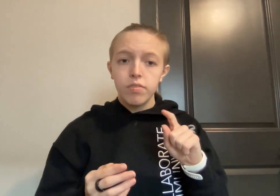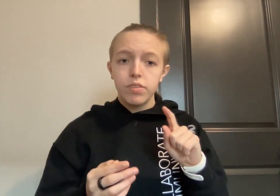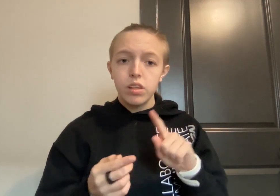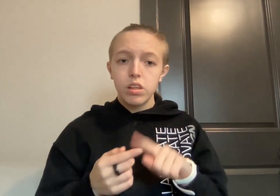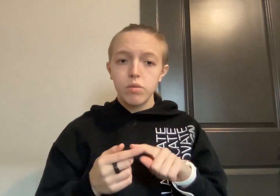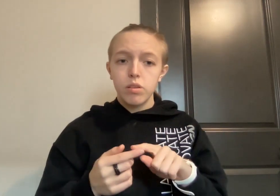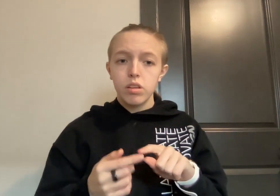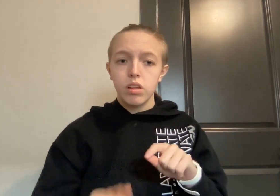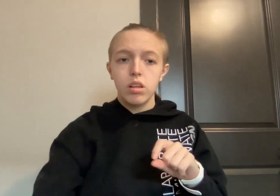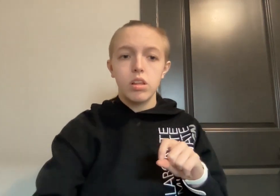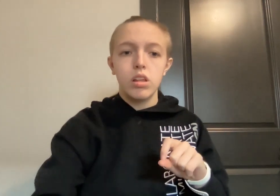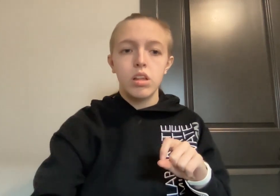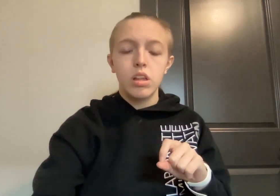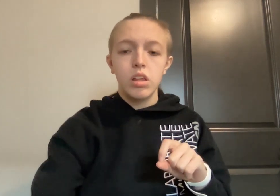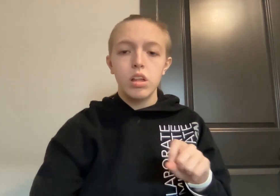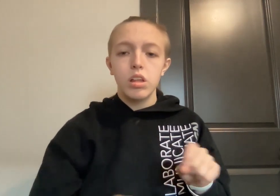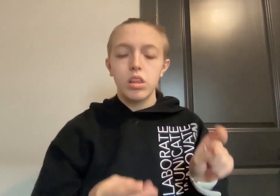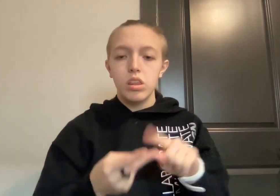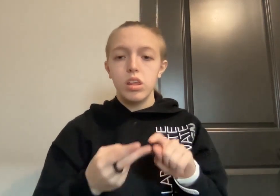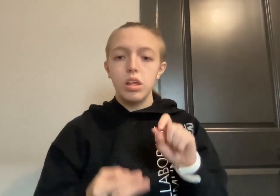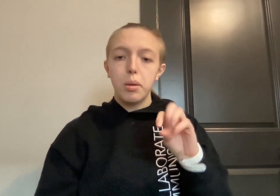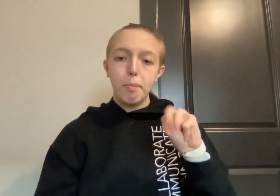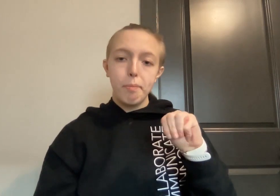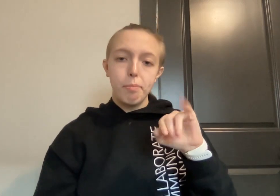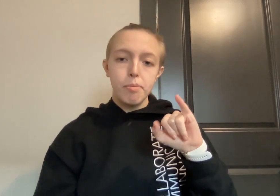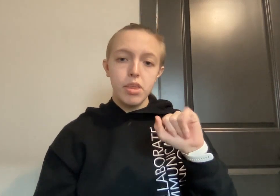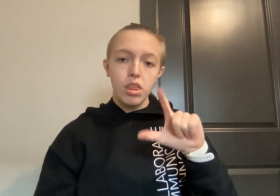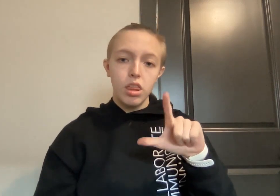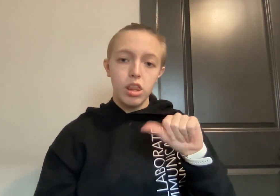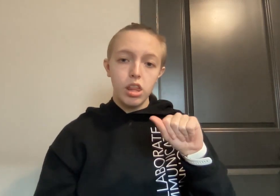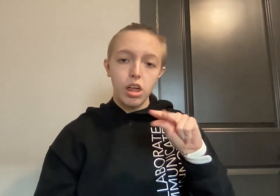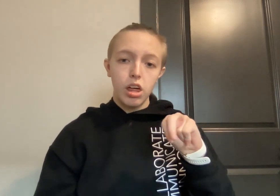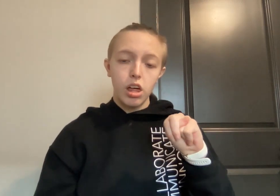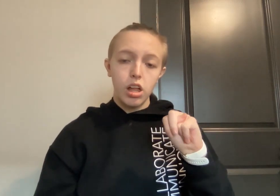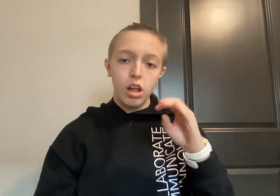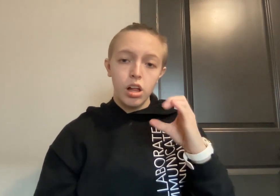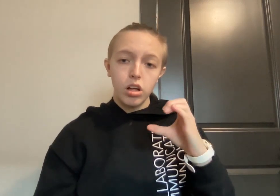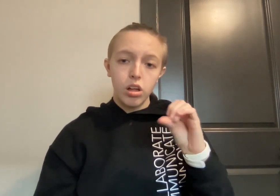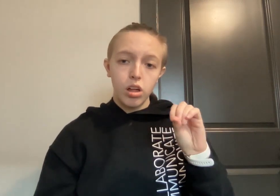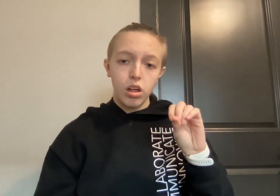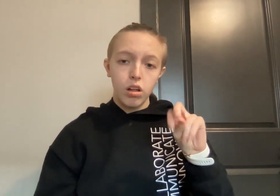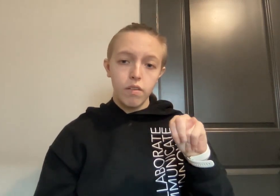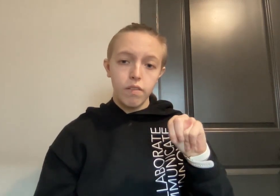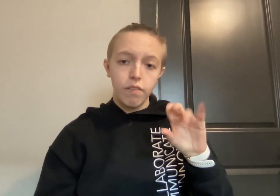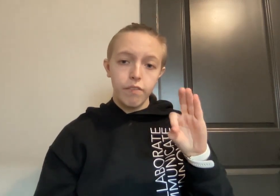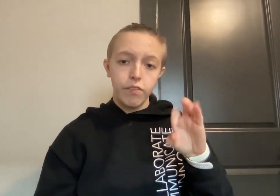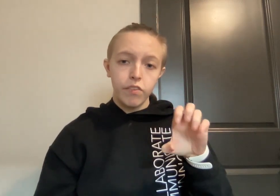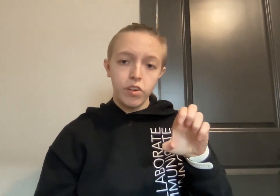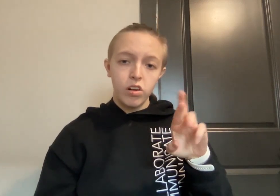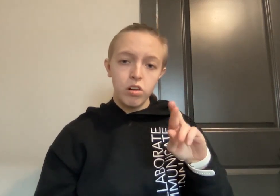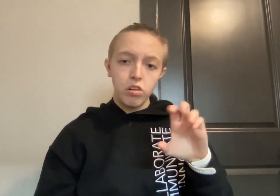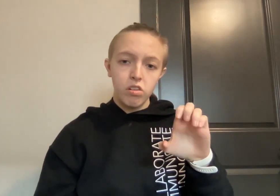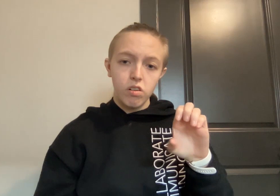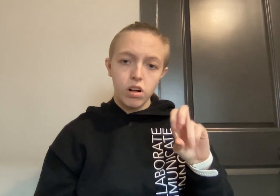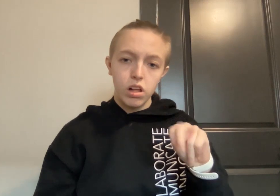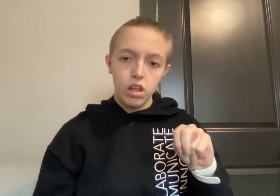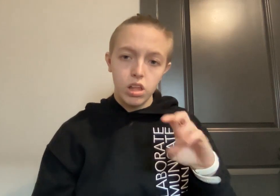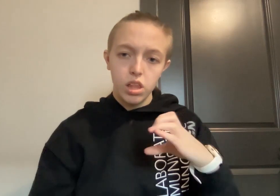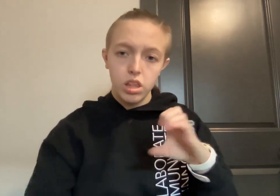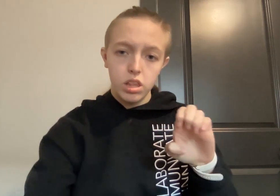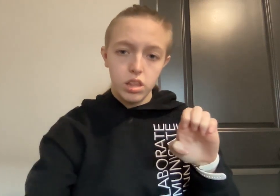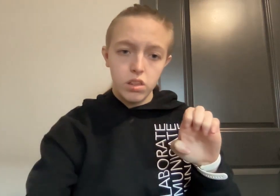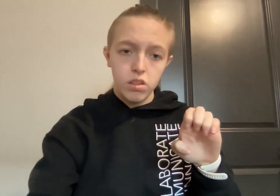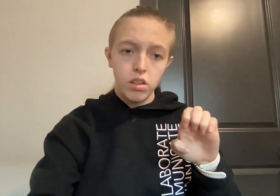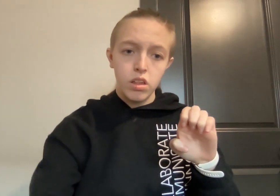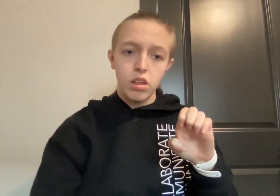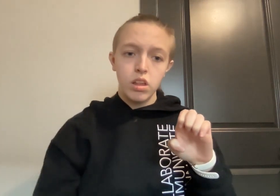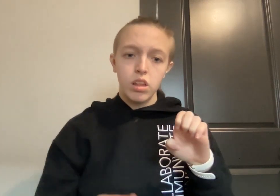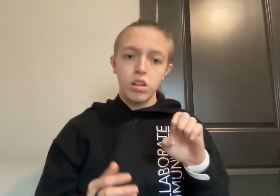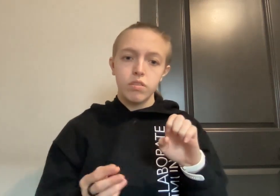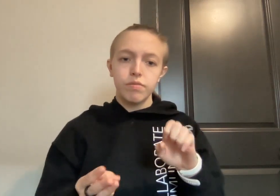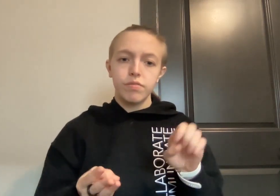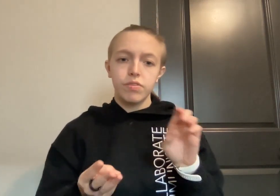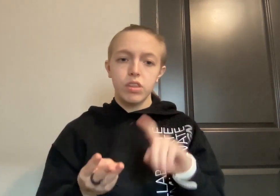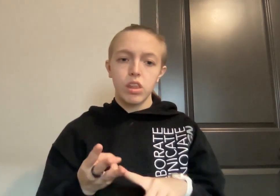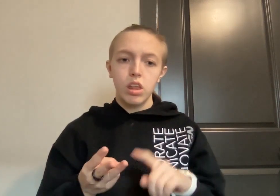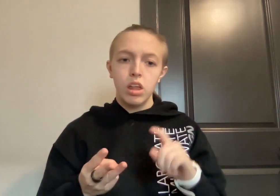The Milan Conference